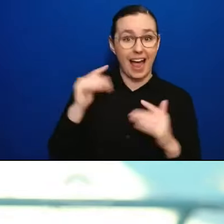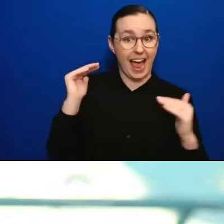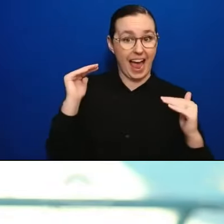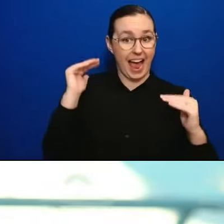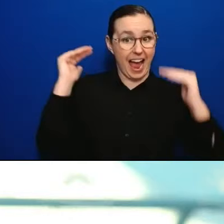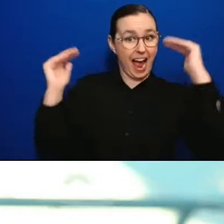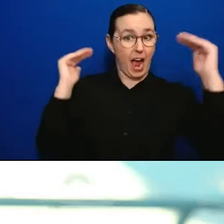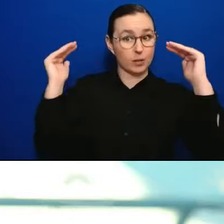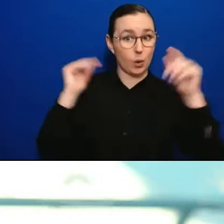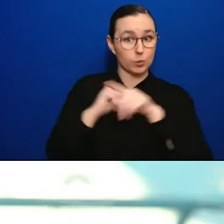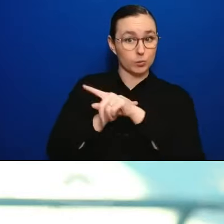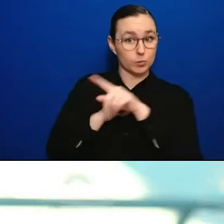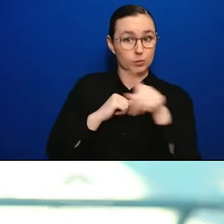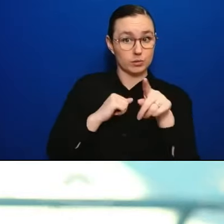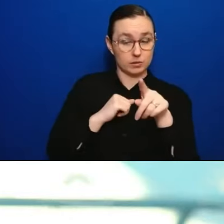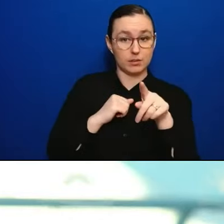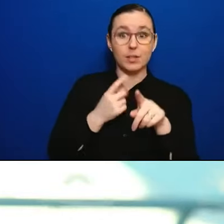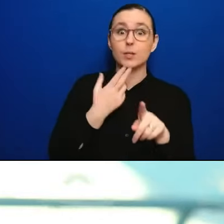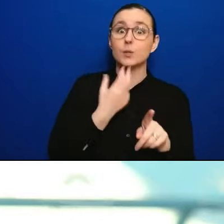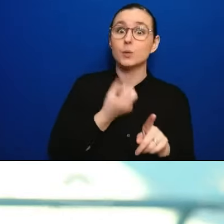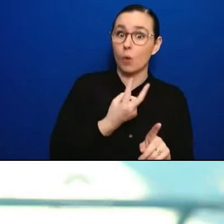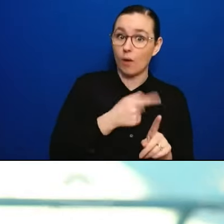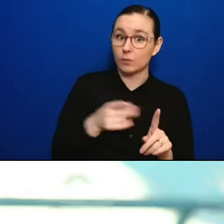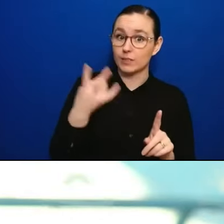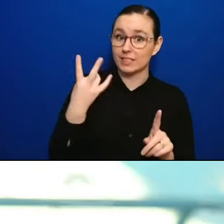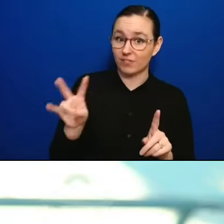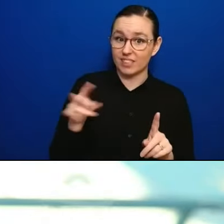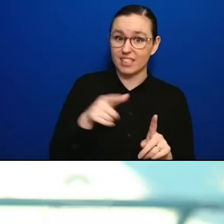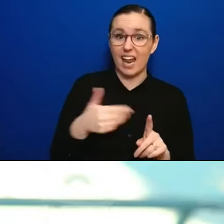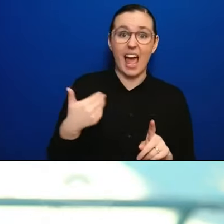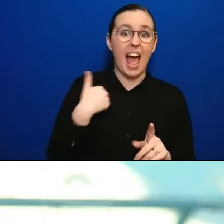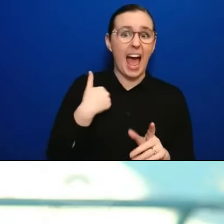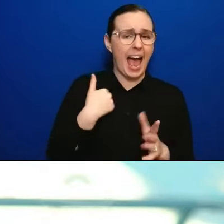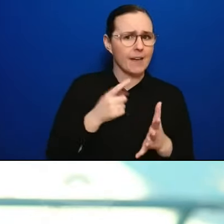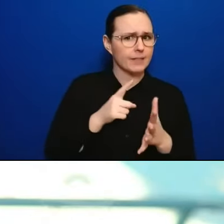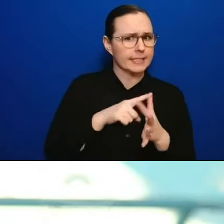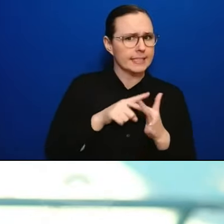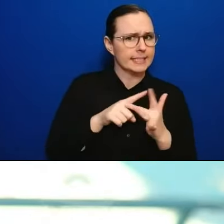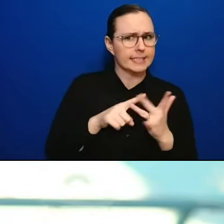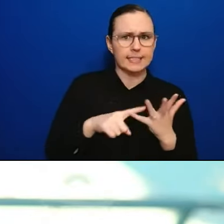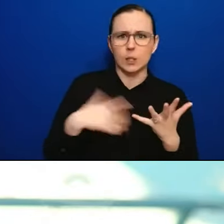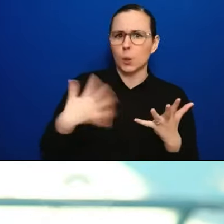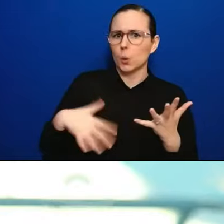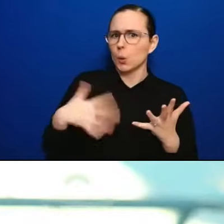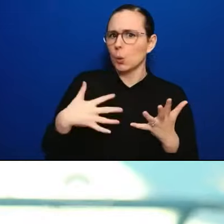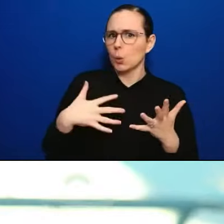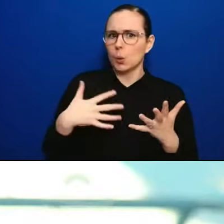later this week, that people who -- similar to adults who